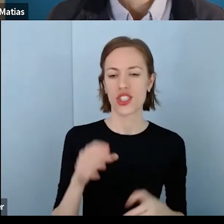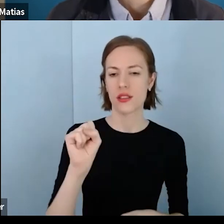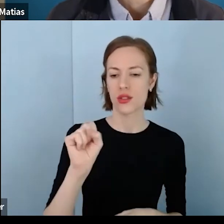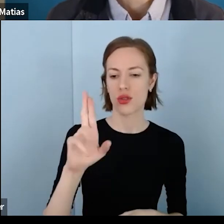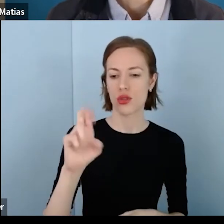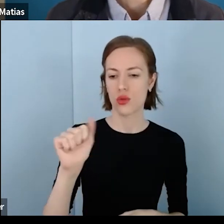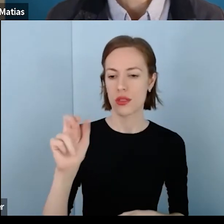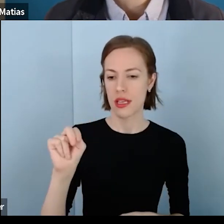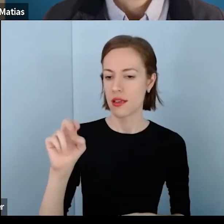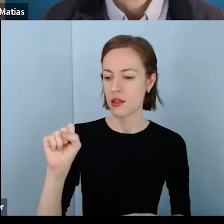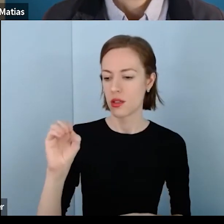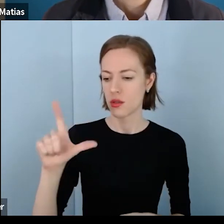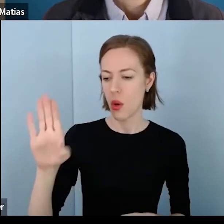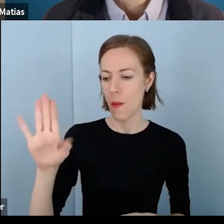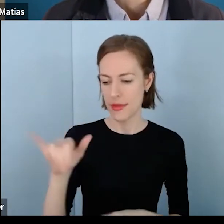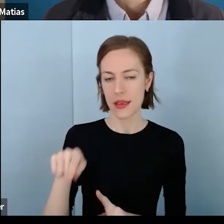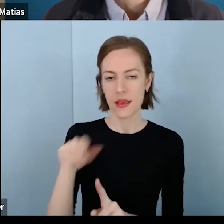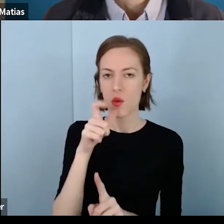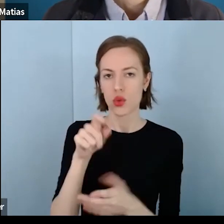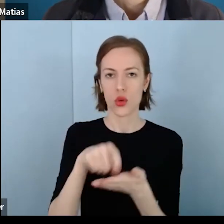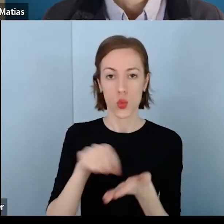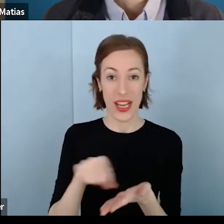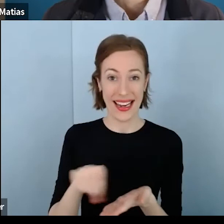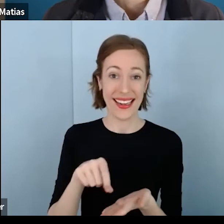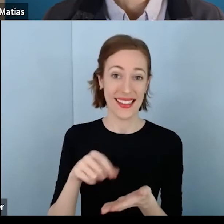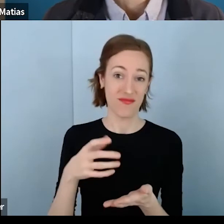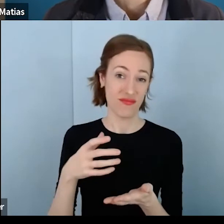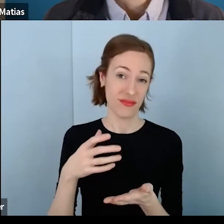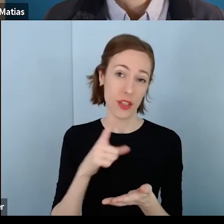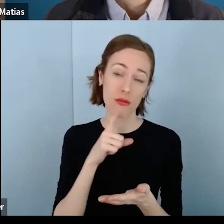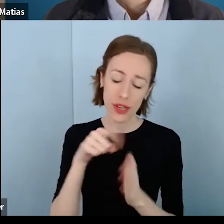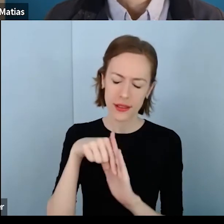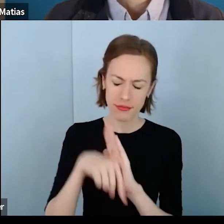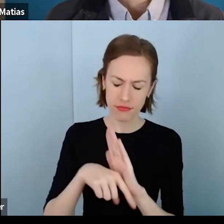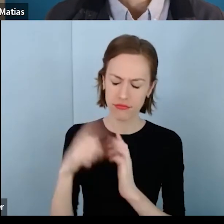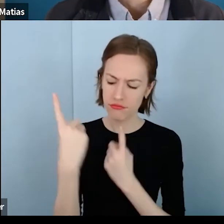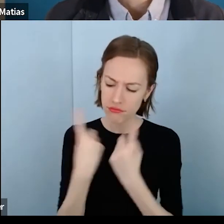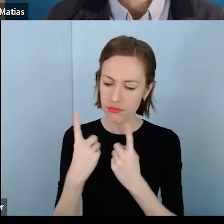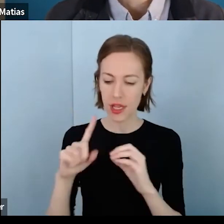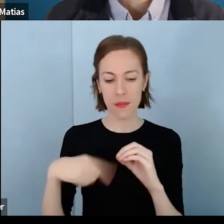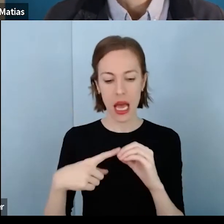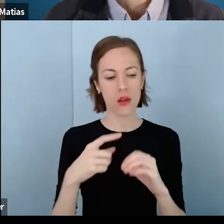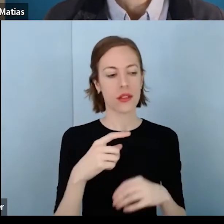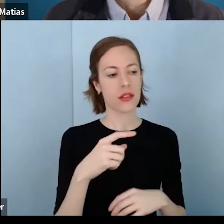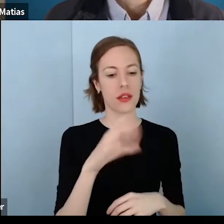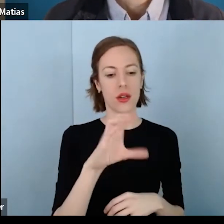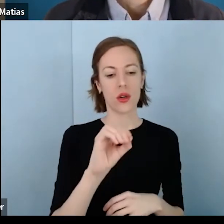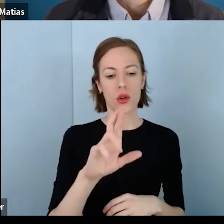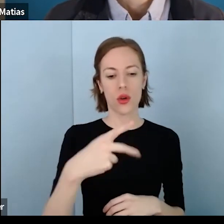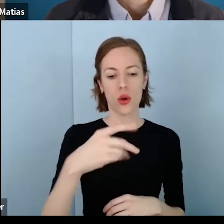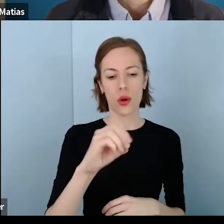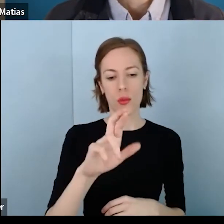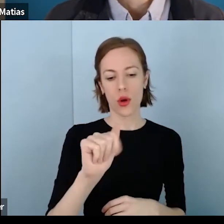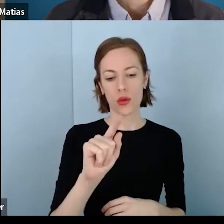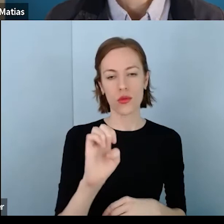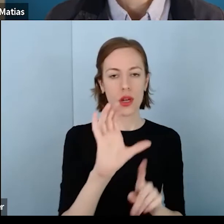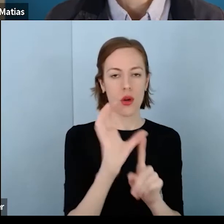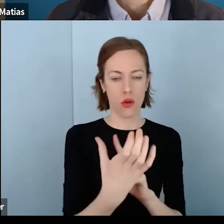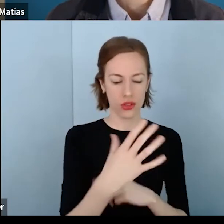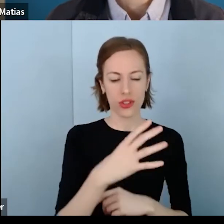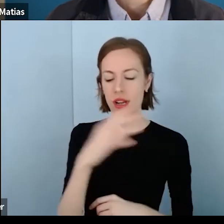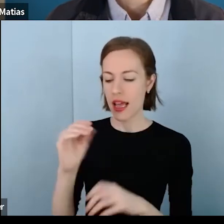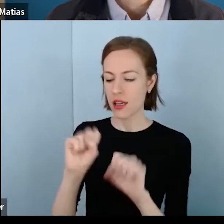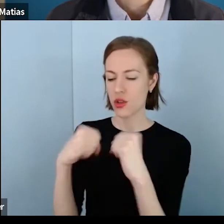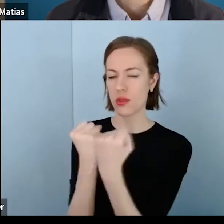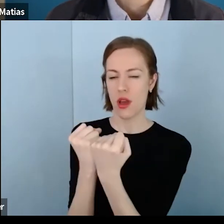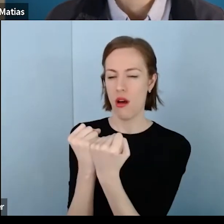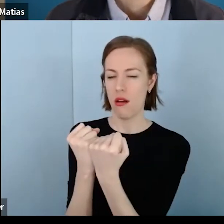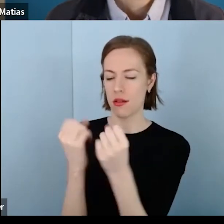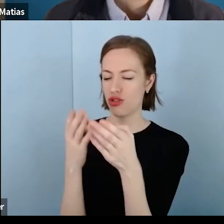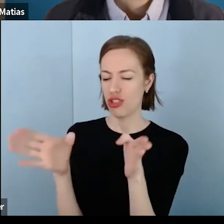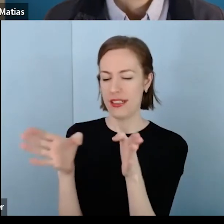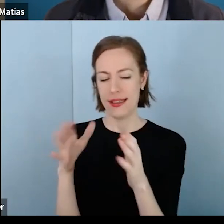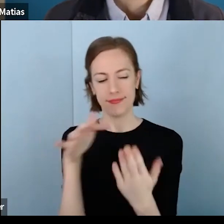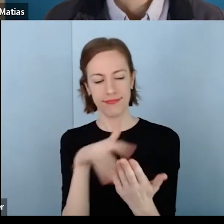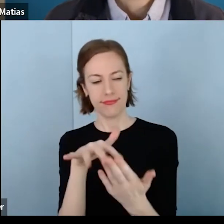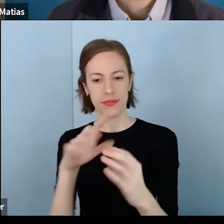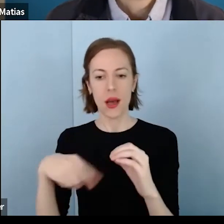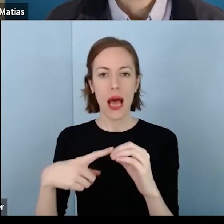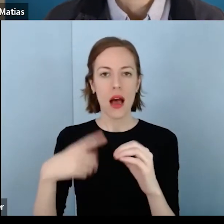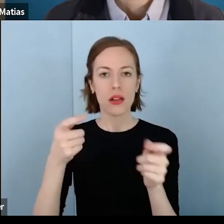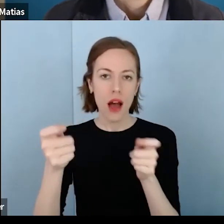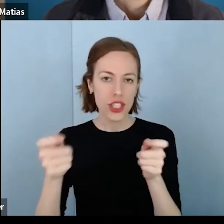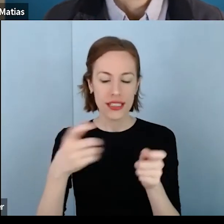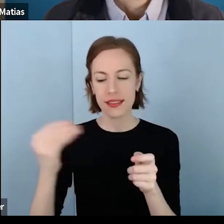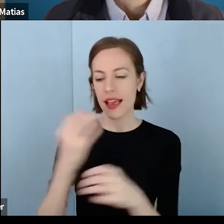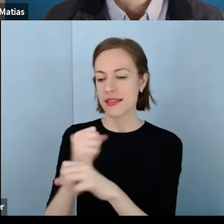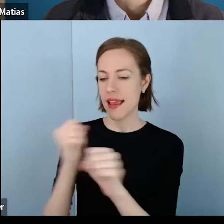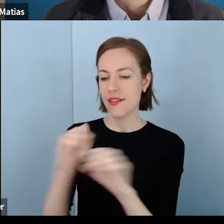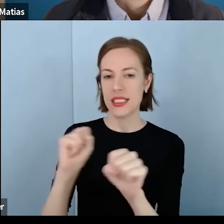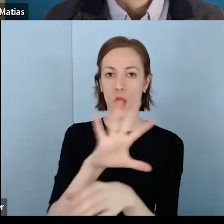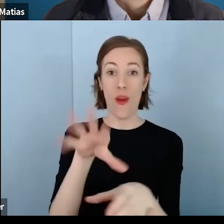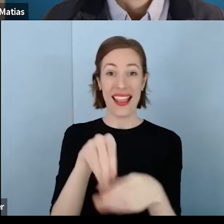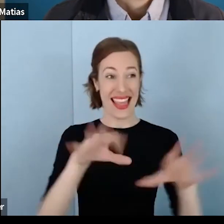Really thoughtfully about corporate culture and the sociology of governance and safety and large institutions who takes the view that